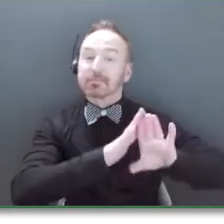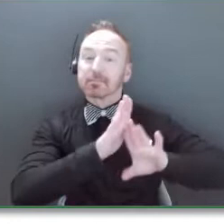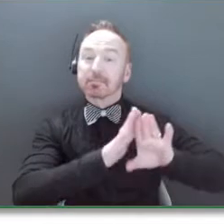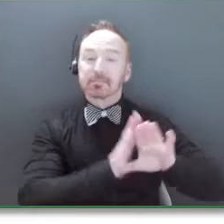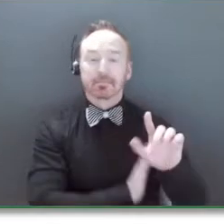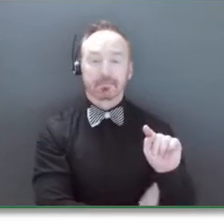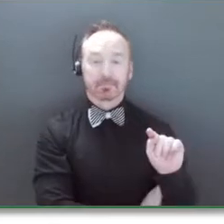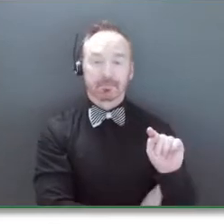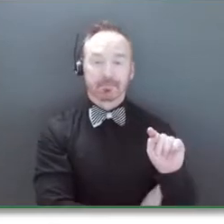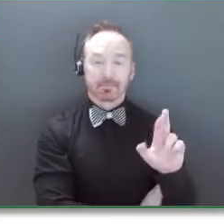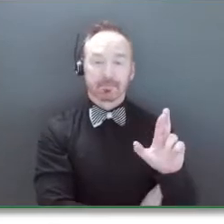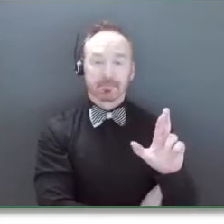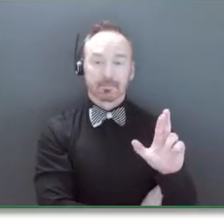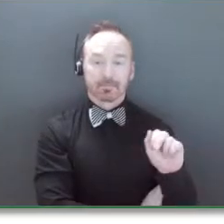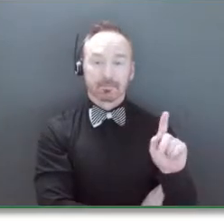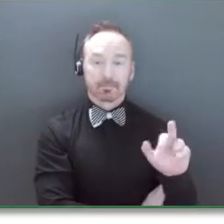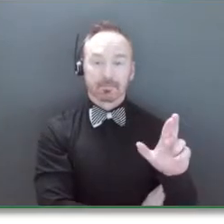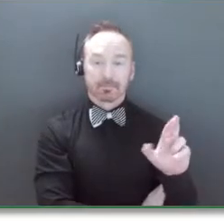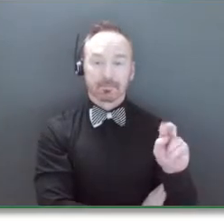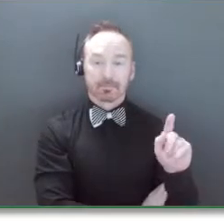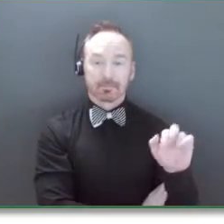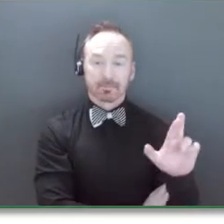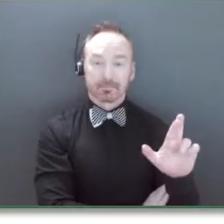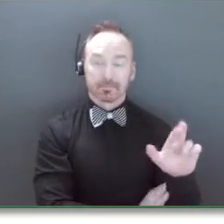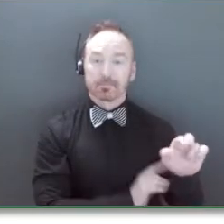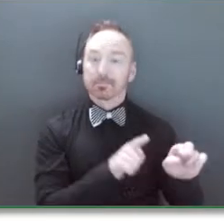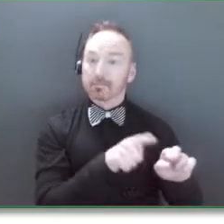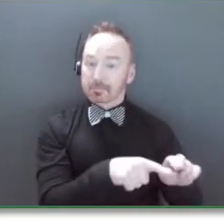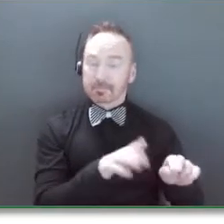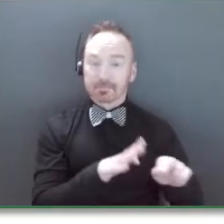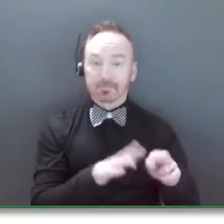David has been integral in helping turn the trail rider into a social venture of